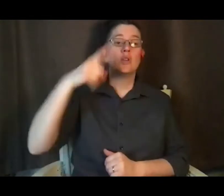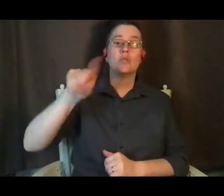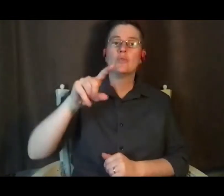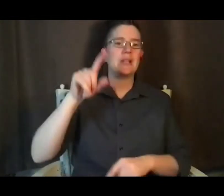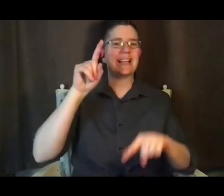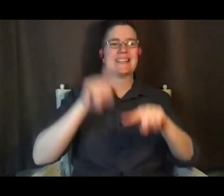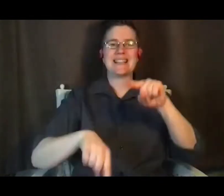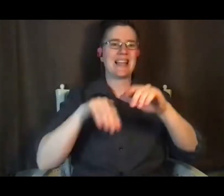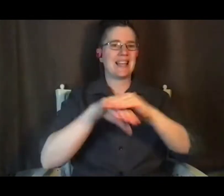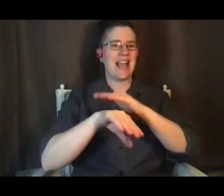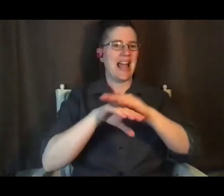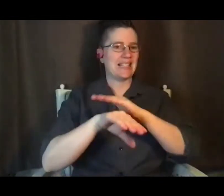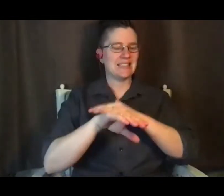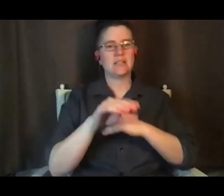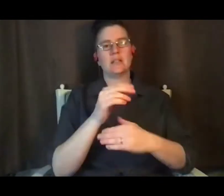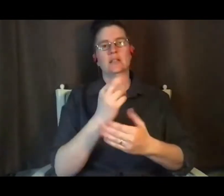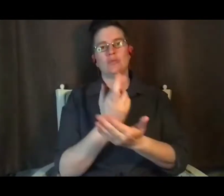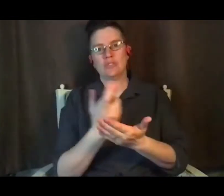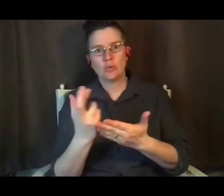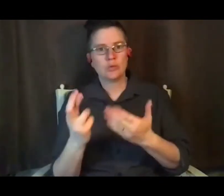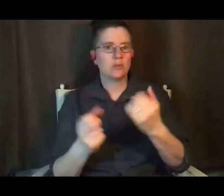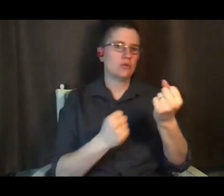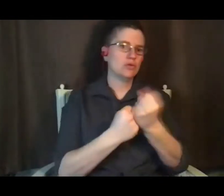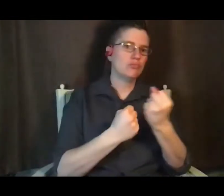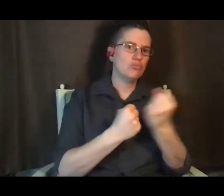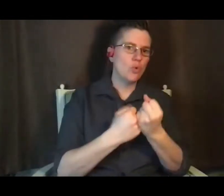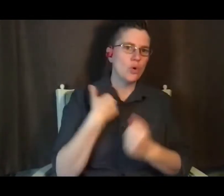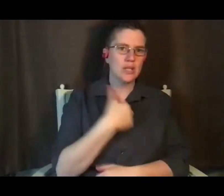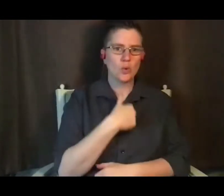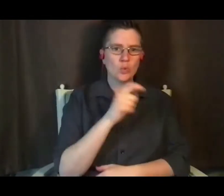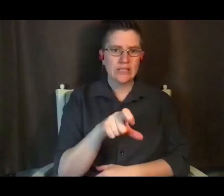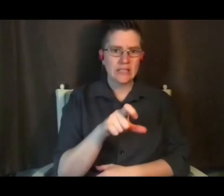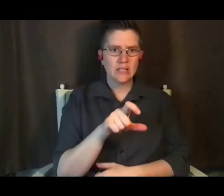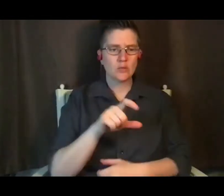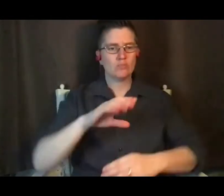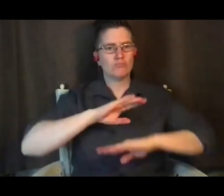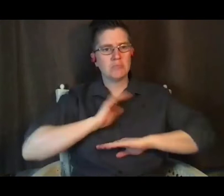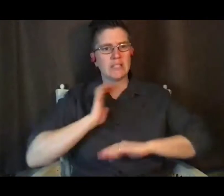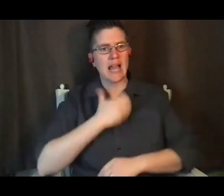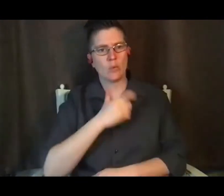the resources or the support that we need to meet our needs that that is not a commentary